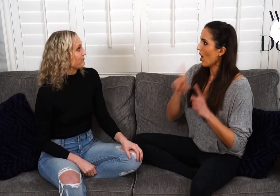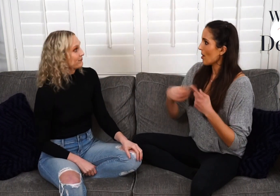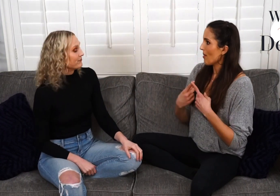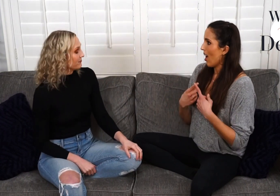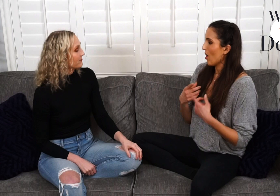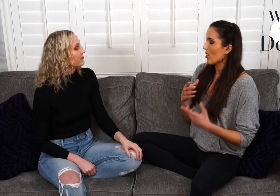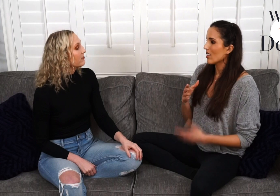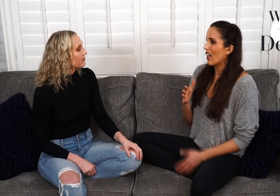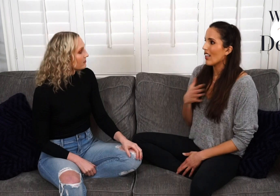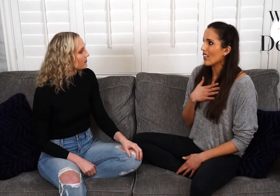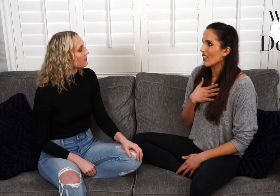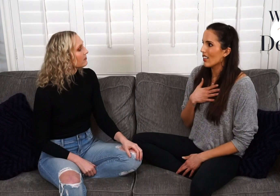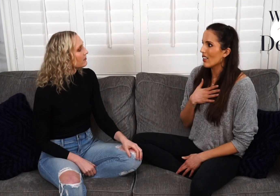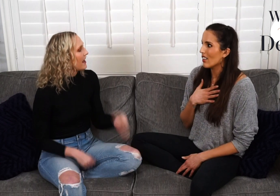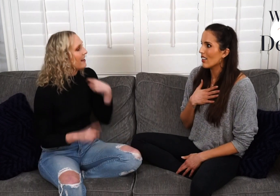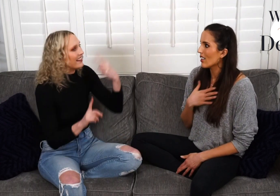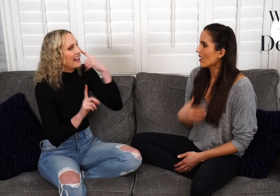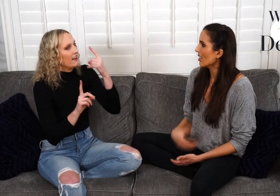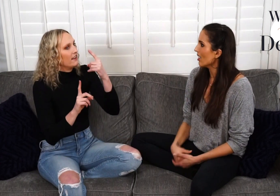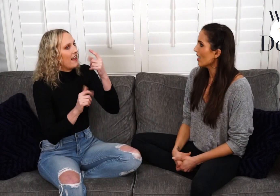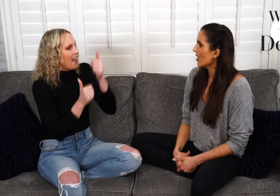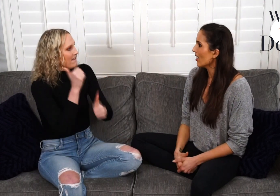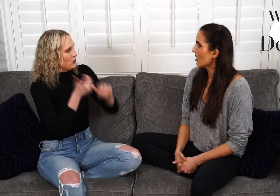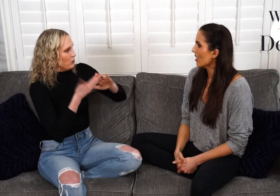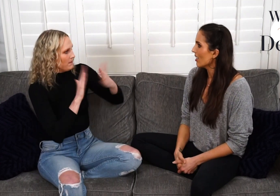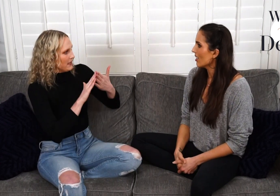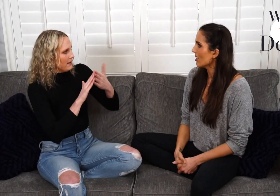to talk about and... - And I think every community,